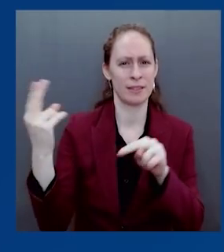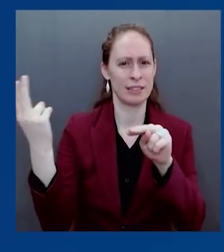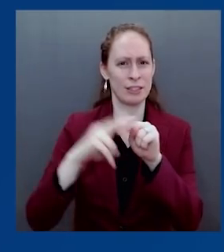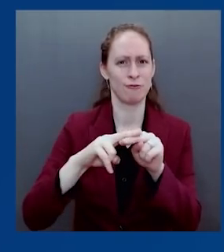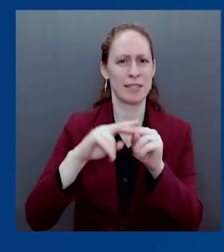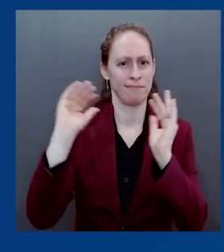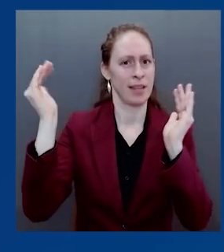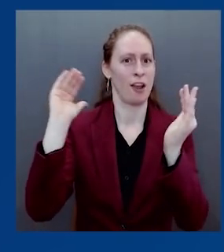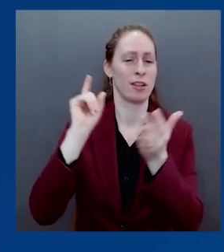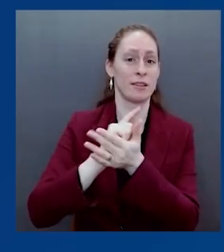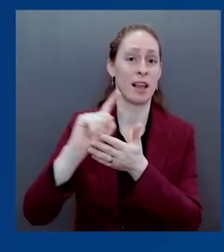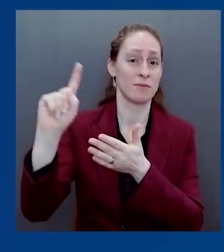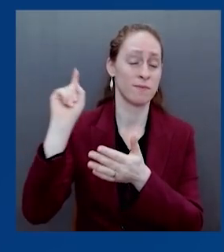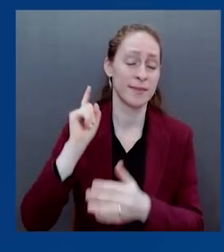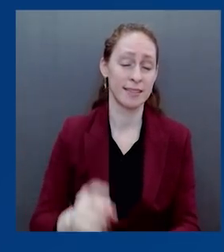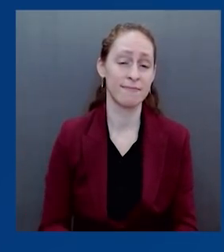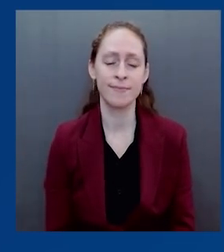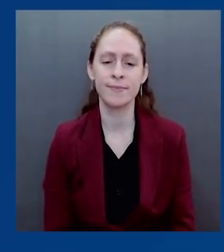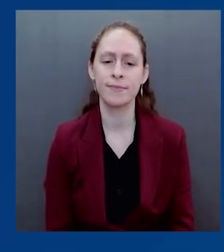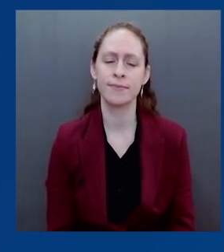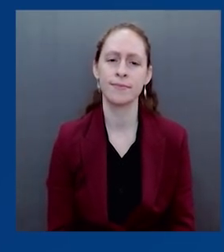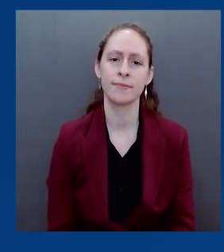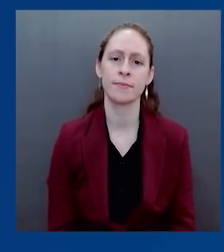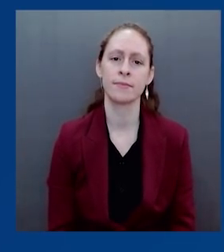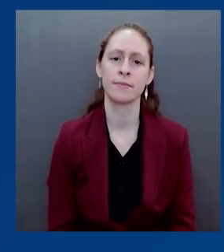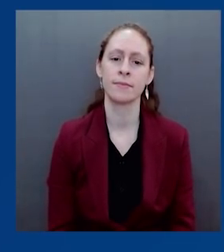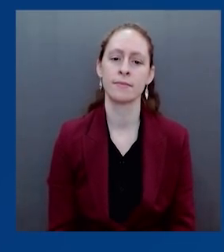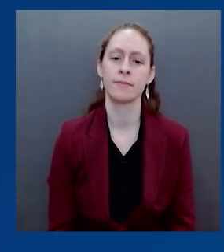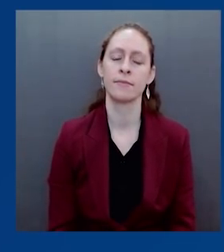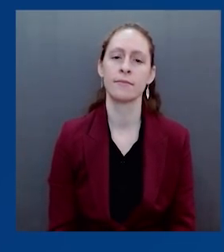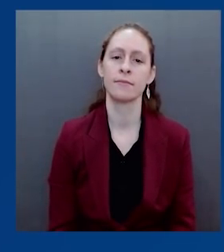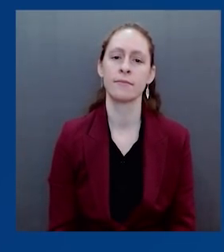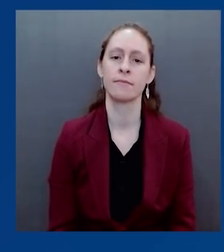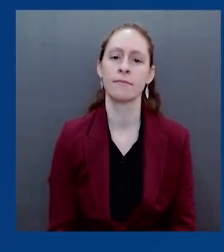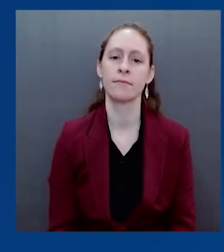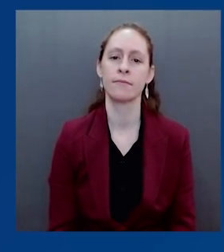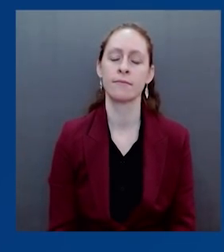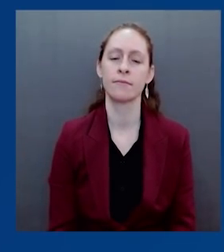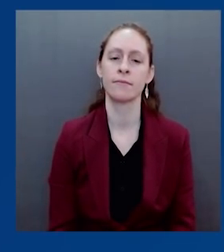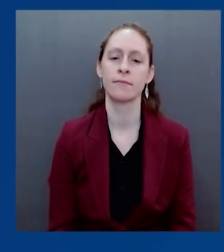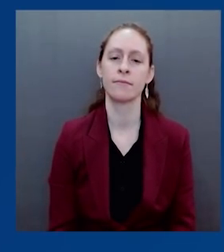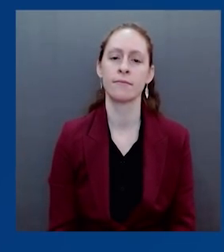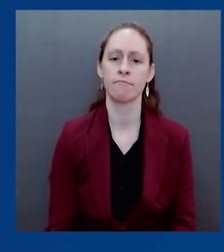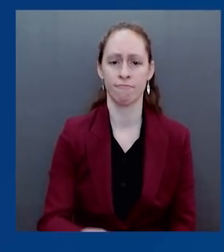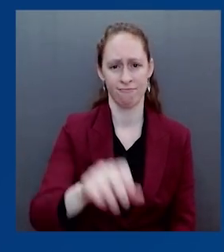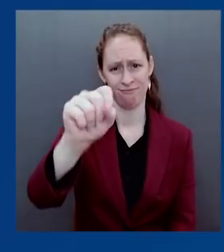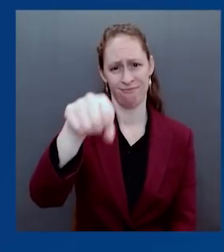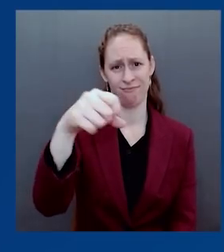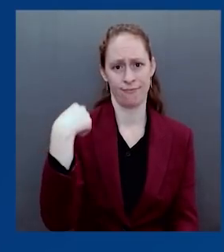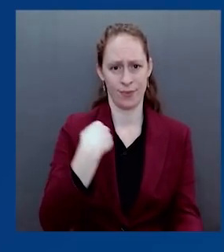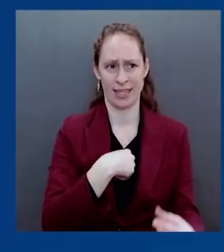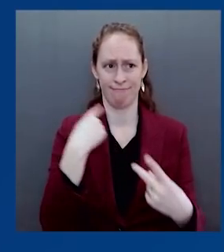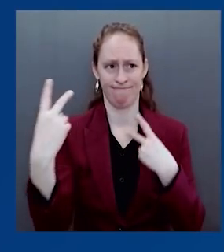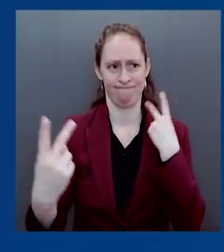Over the past several weeks, we have seen the number of daily cases increase substantially. The magnitude of this increase